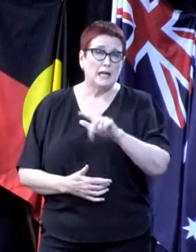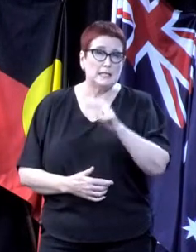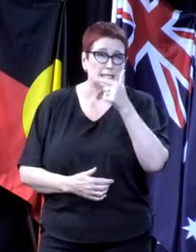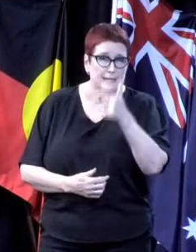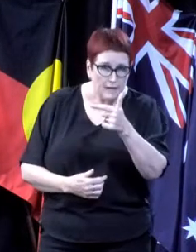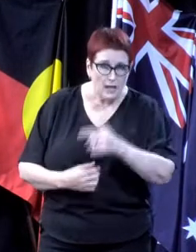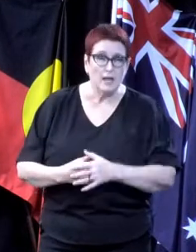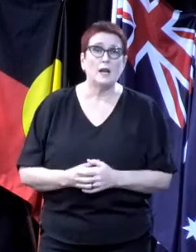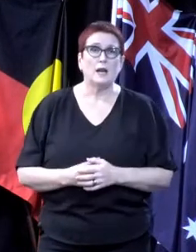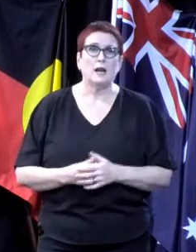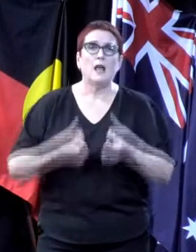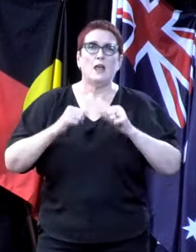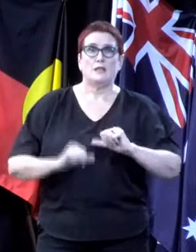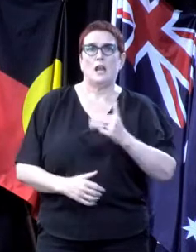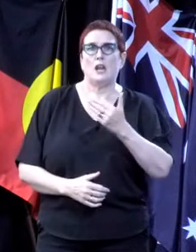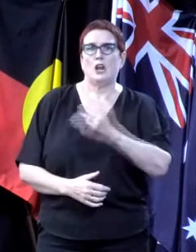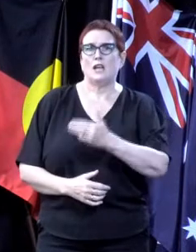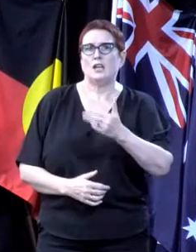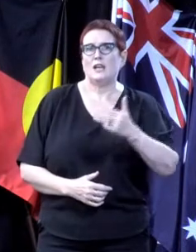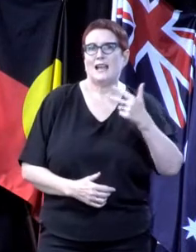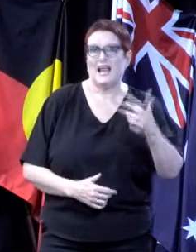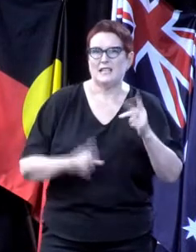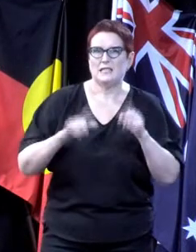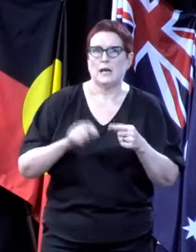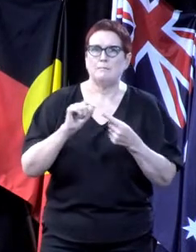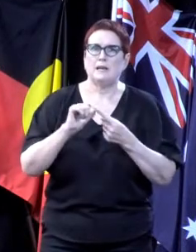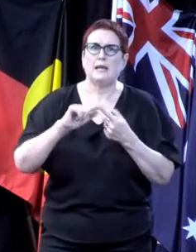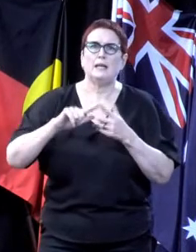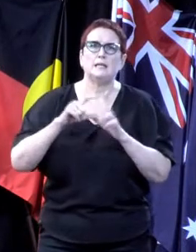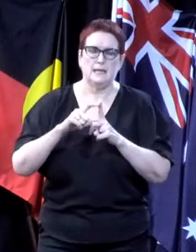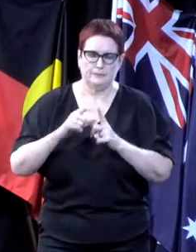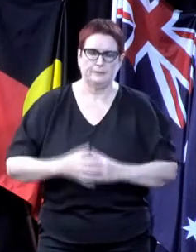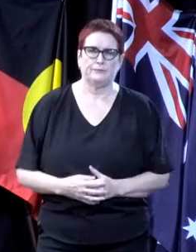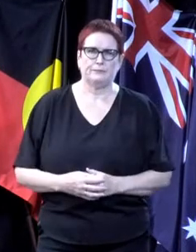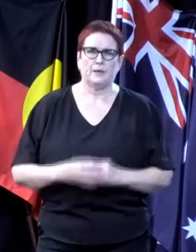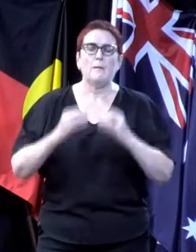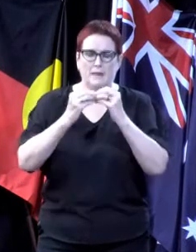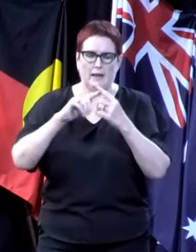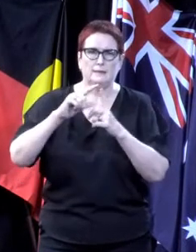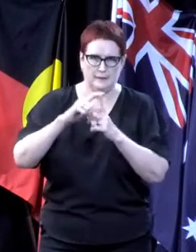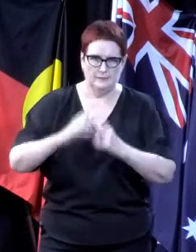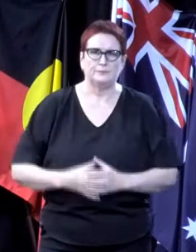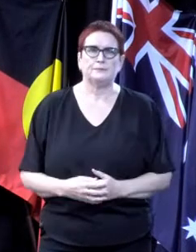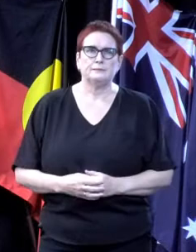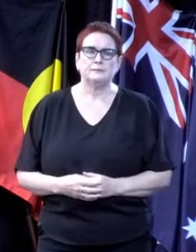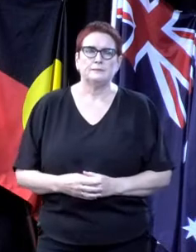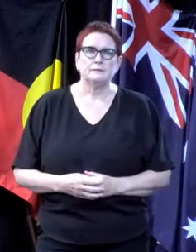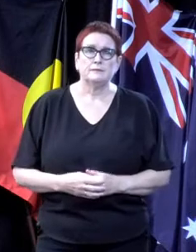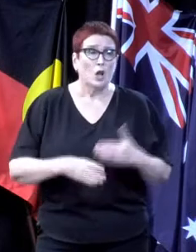And then, in 1998, I did my Bachelor of Education. OK. And so, you've worked as a teacher in both mainstream